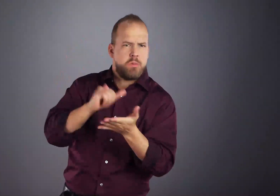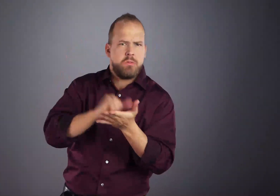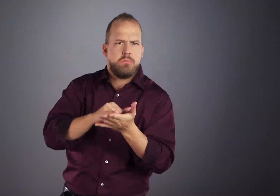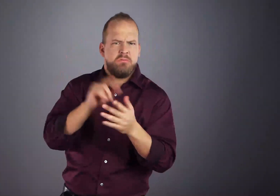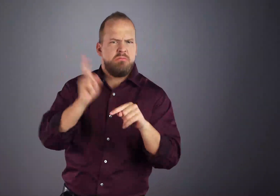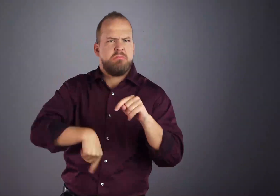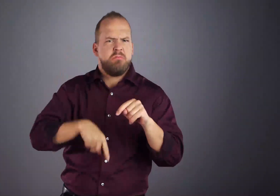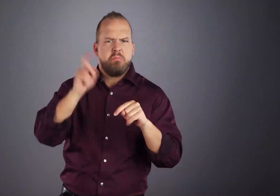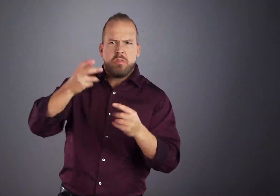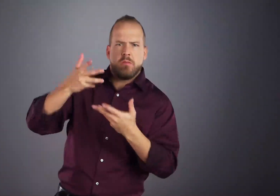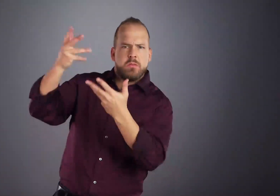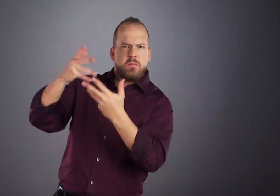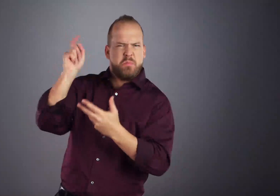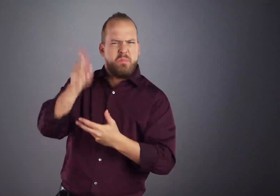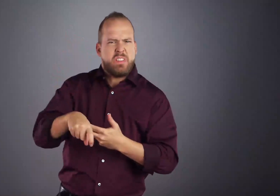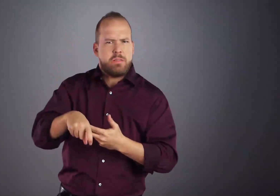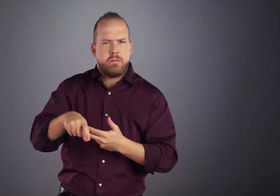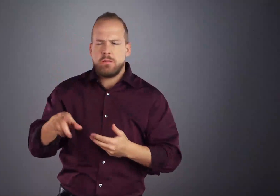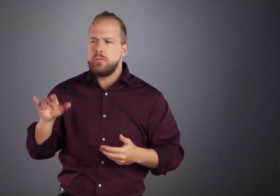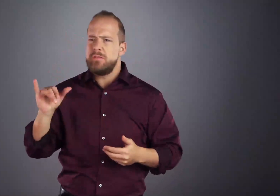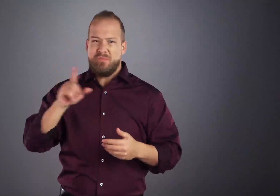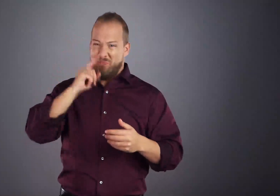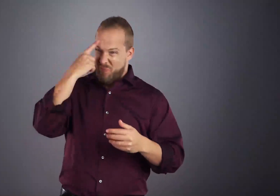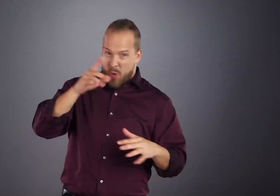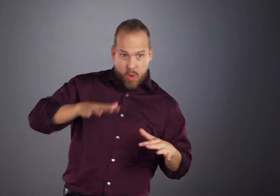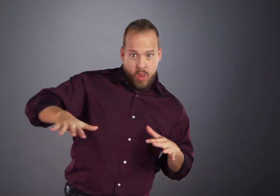Faith without works was dead, he said.